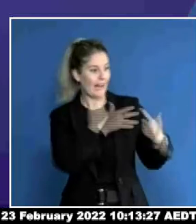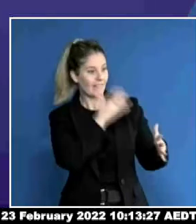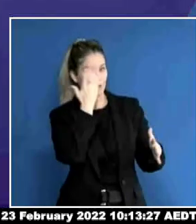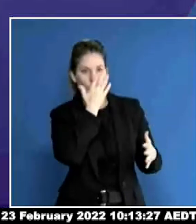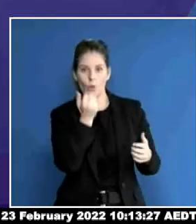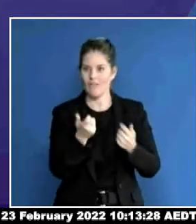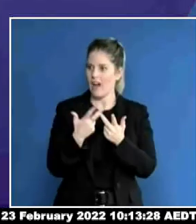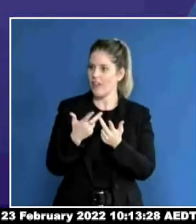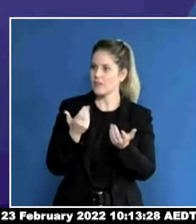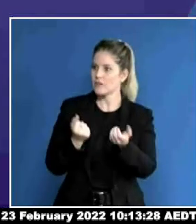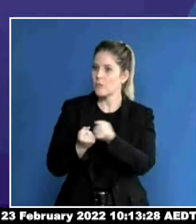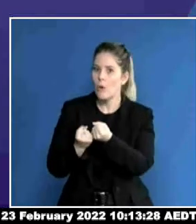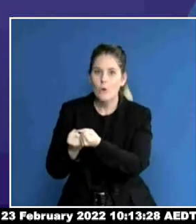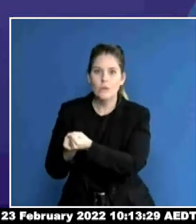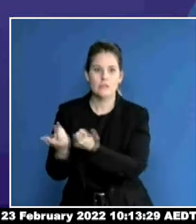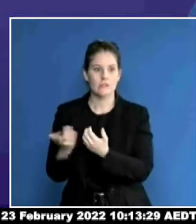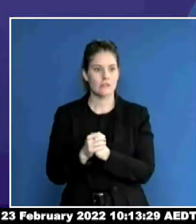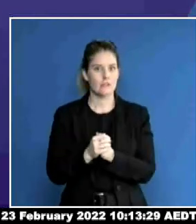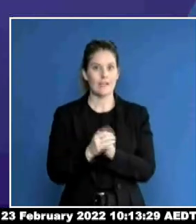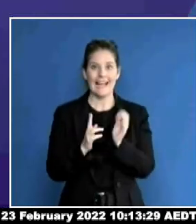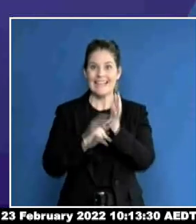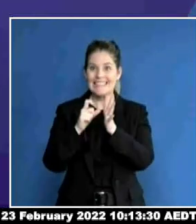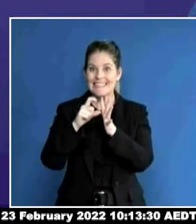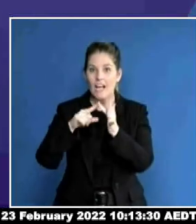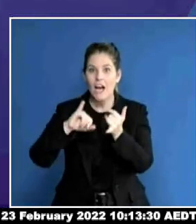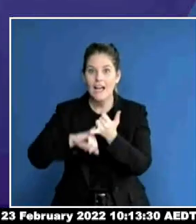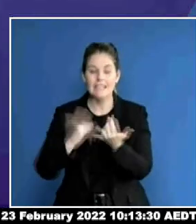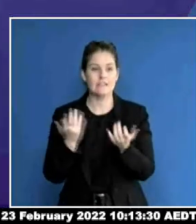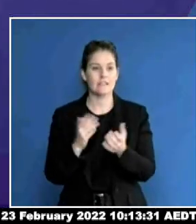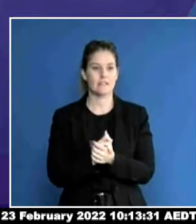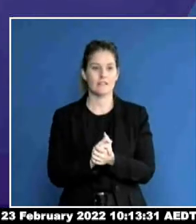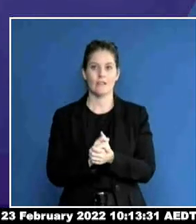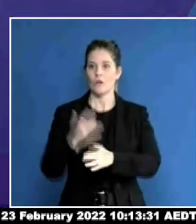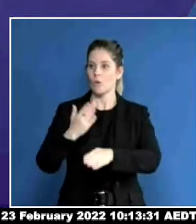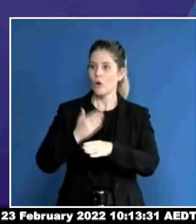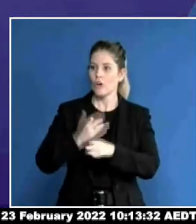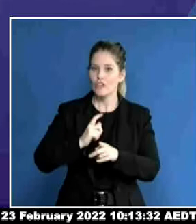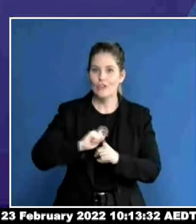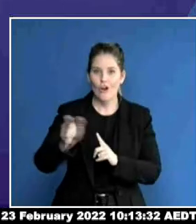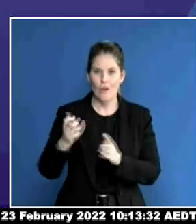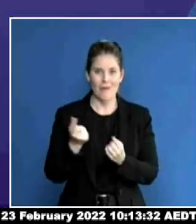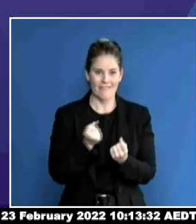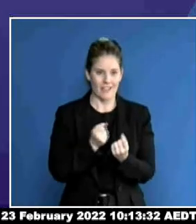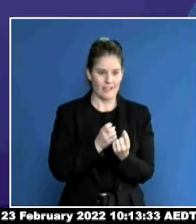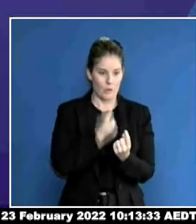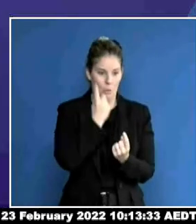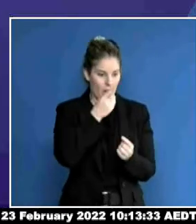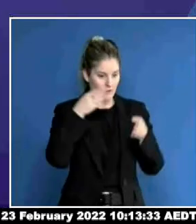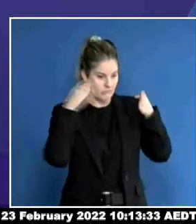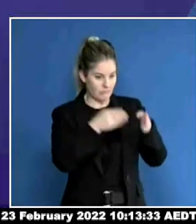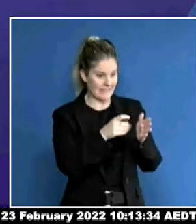workers compensation schemes that are enforced in the Australian states and territories as well as at Commonwealth level.